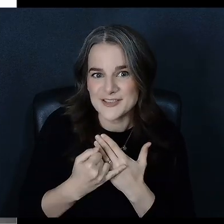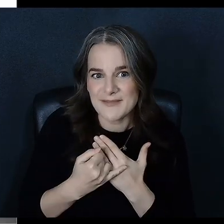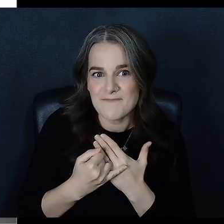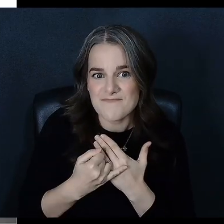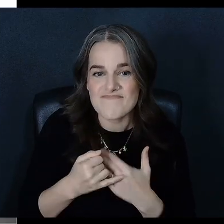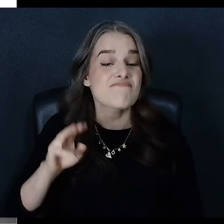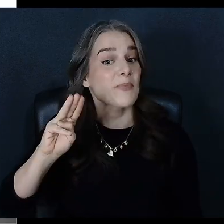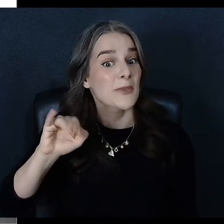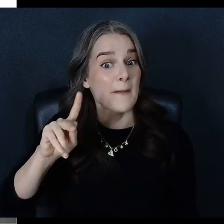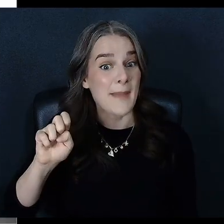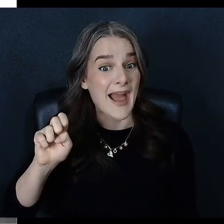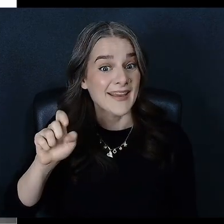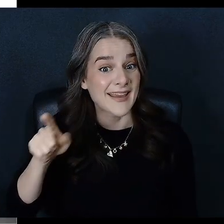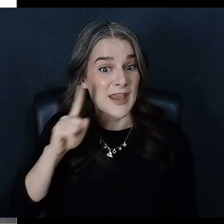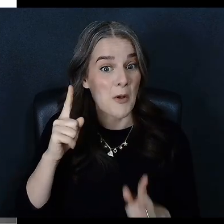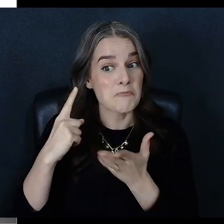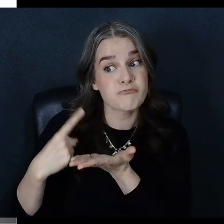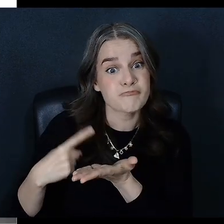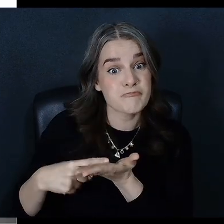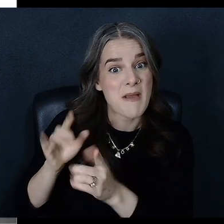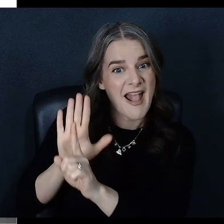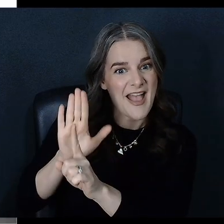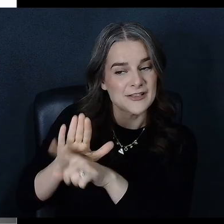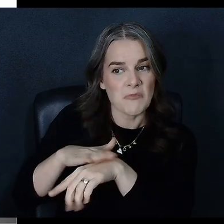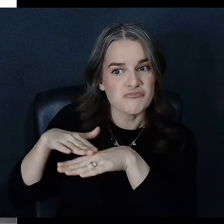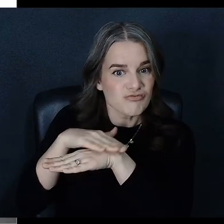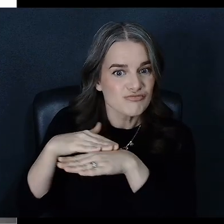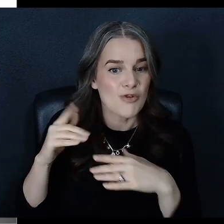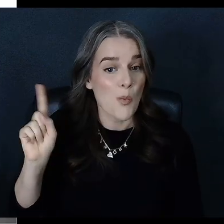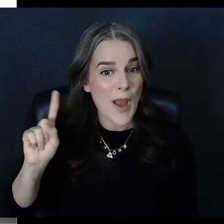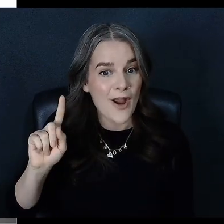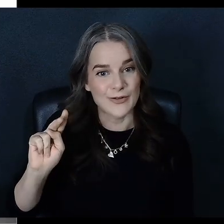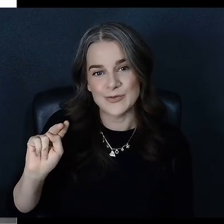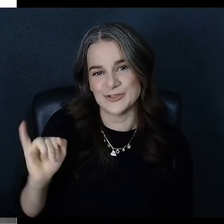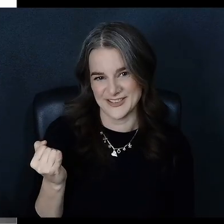in New Jersey. But each state and territory has some commonalities,